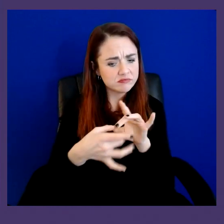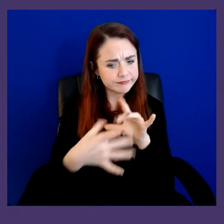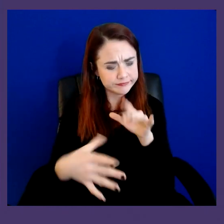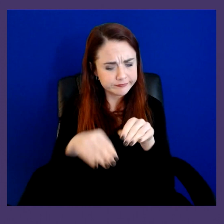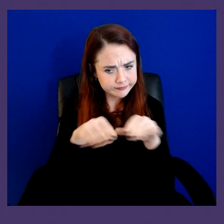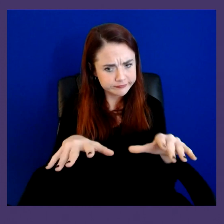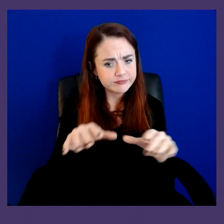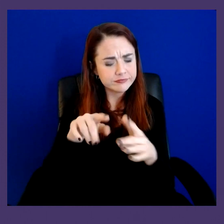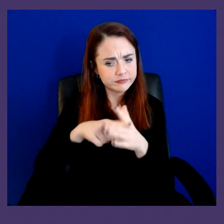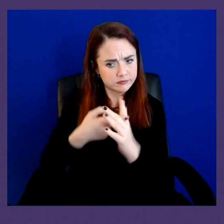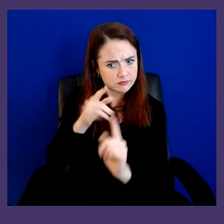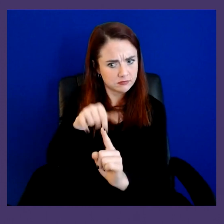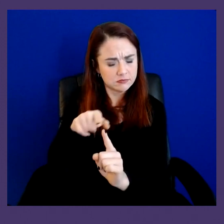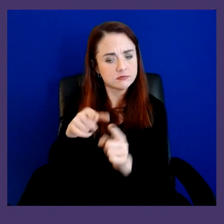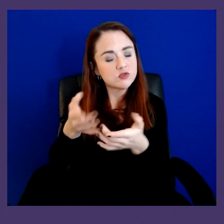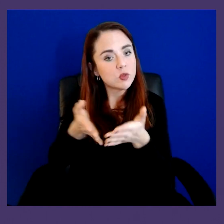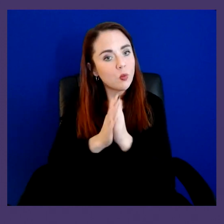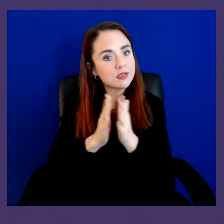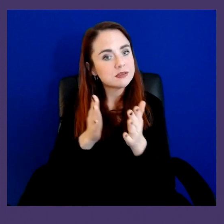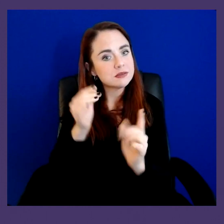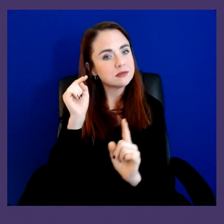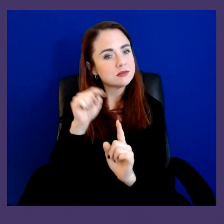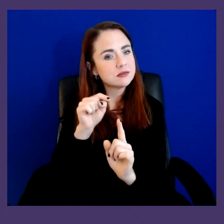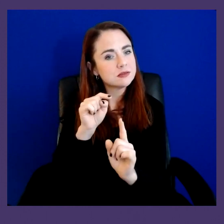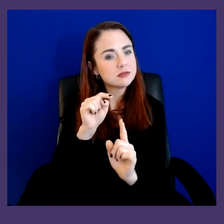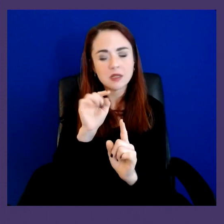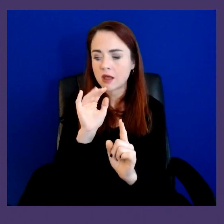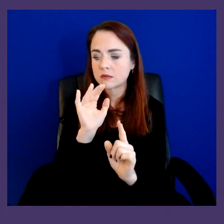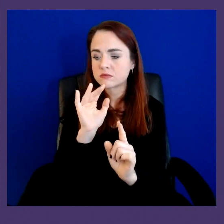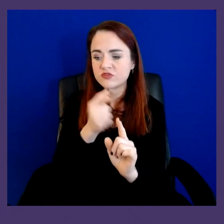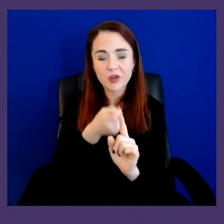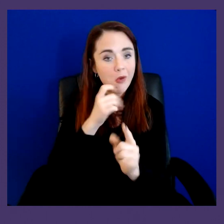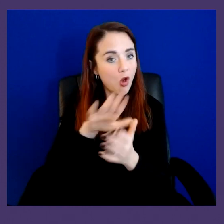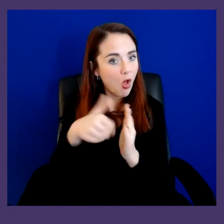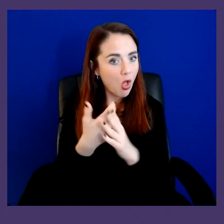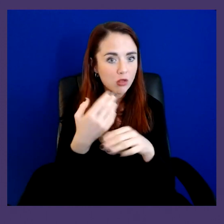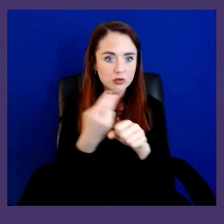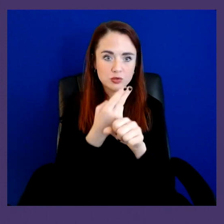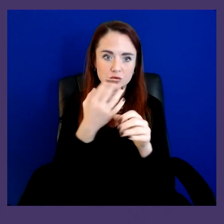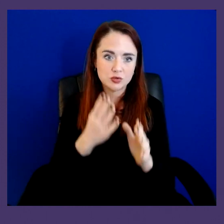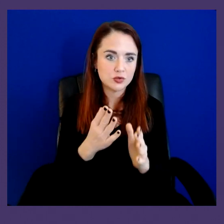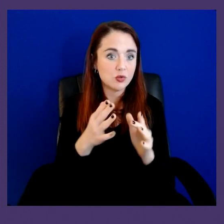a request from all our users who are also Windows users.